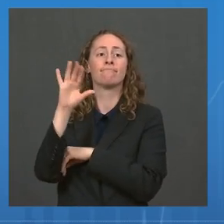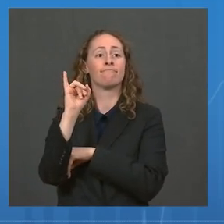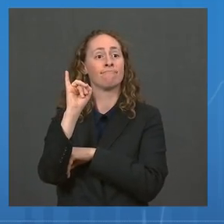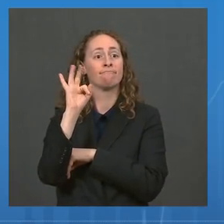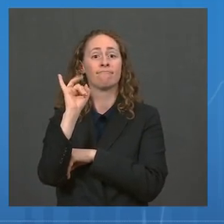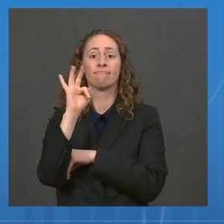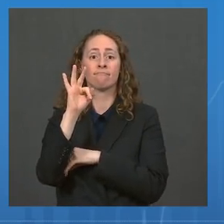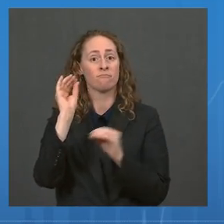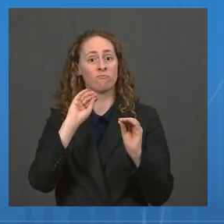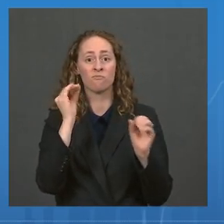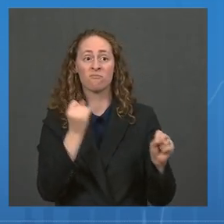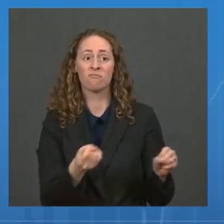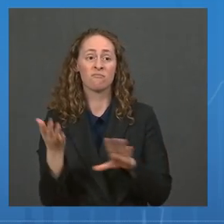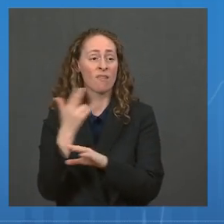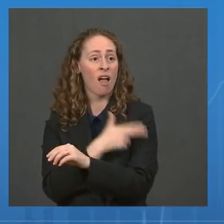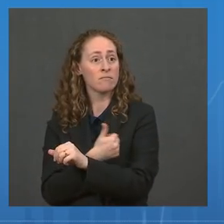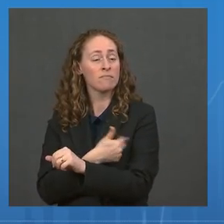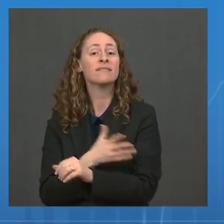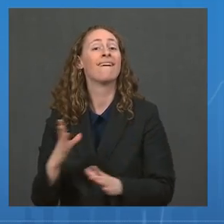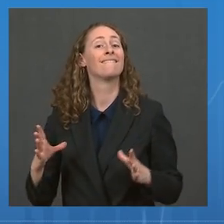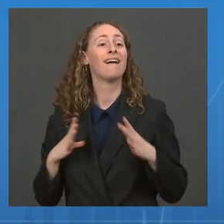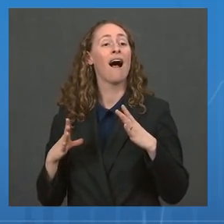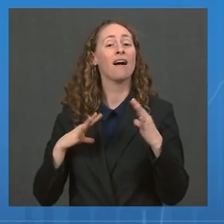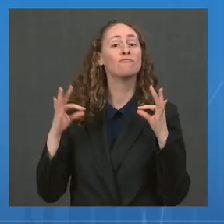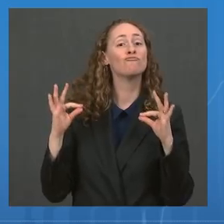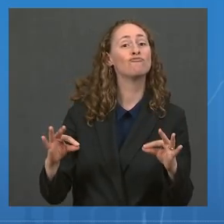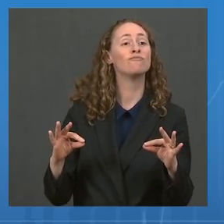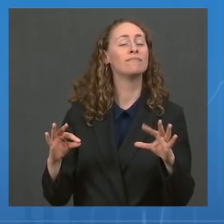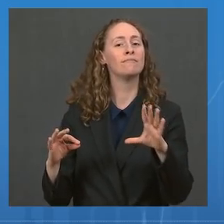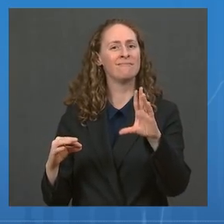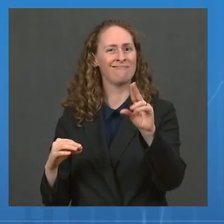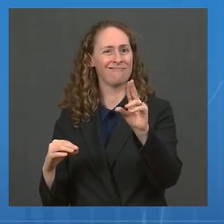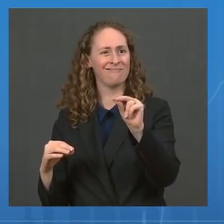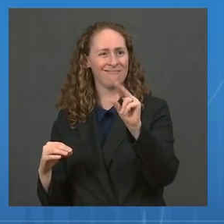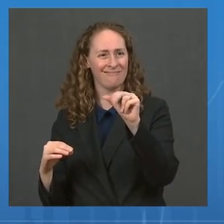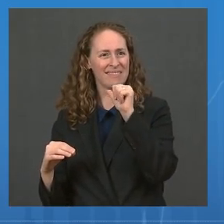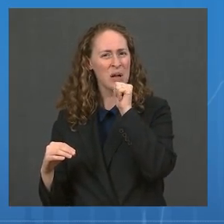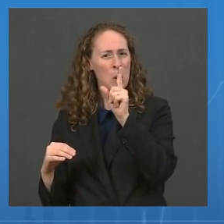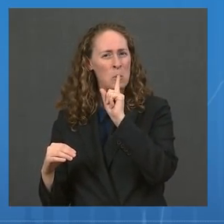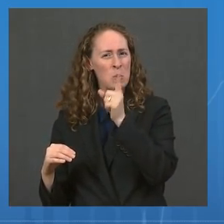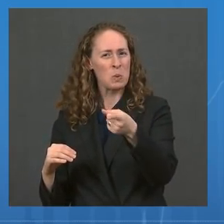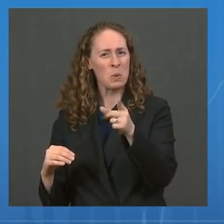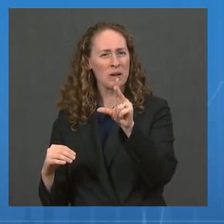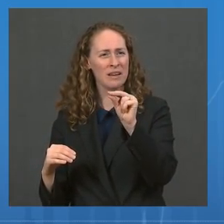everything is okay. That's really not the case. There are many people who don't get sick enough